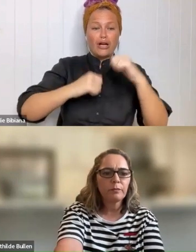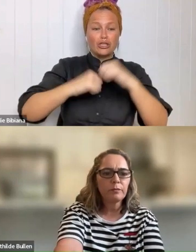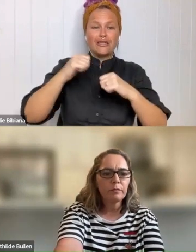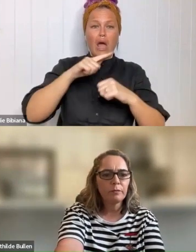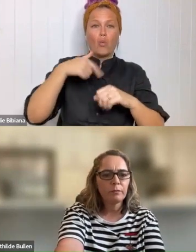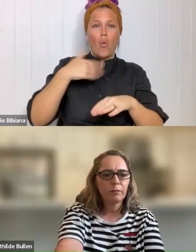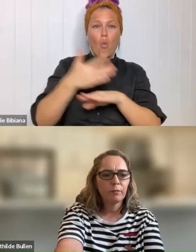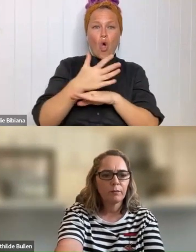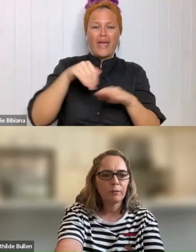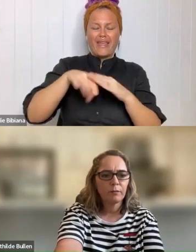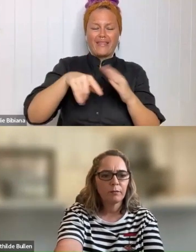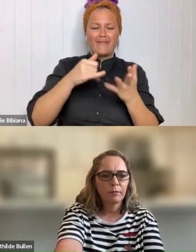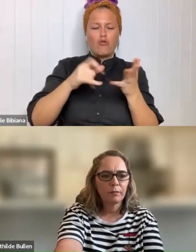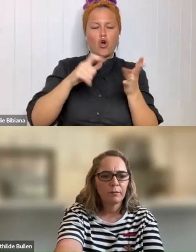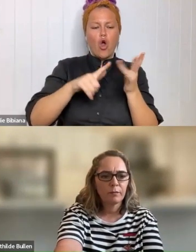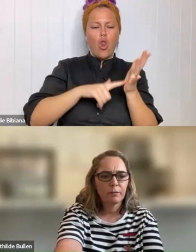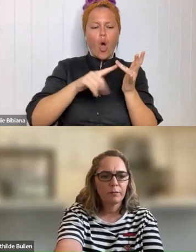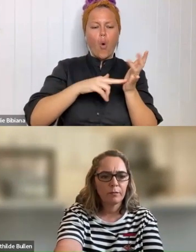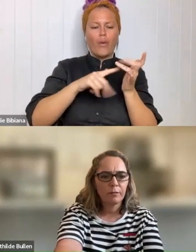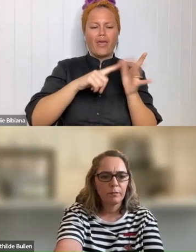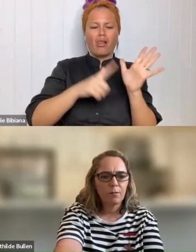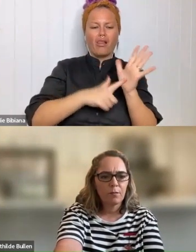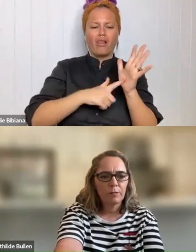colonial kind of structures and frameworks, and they haven't